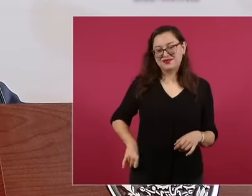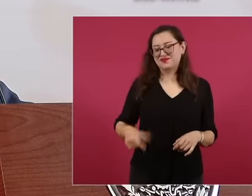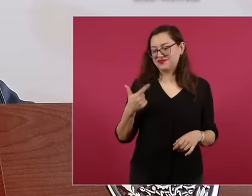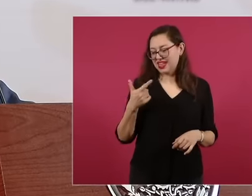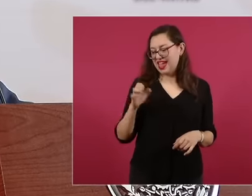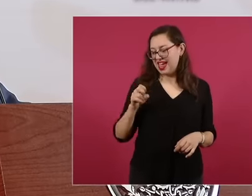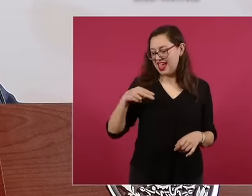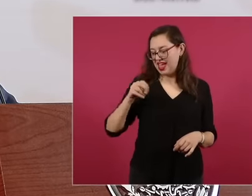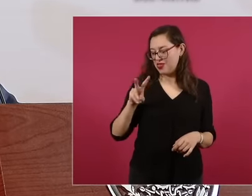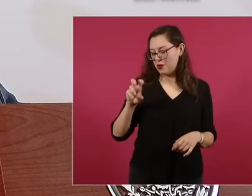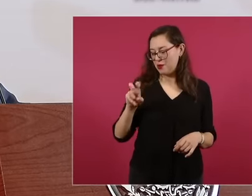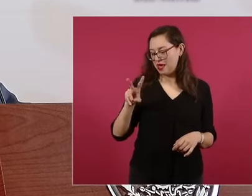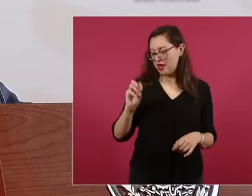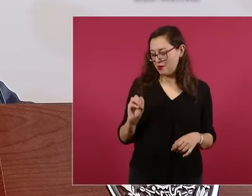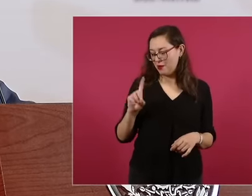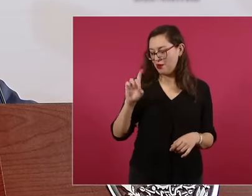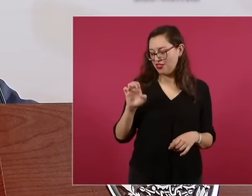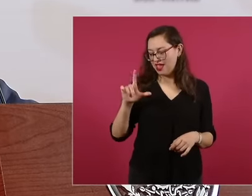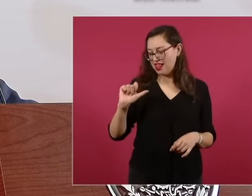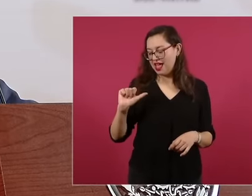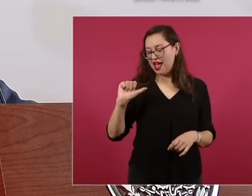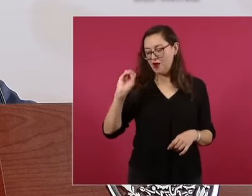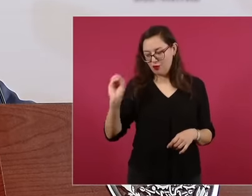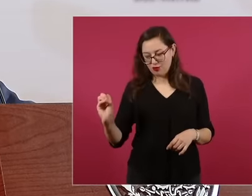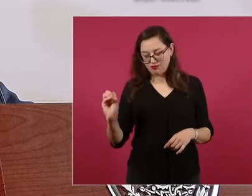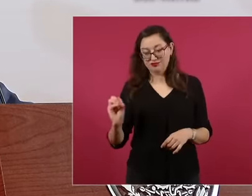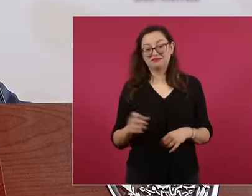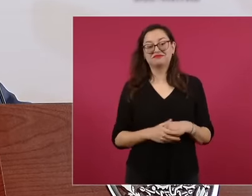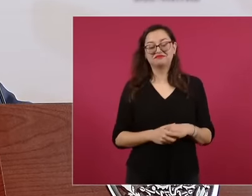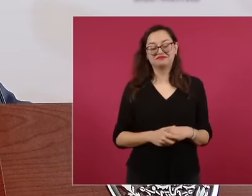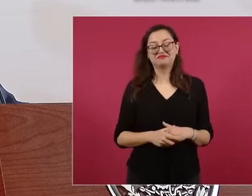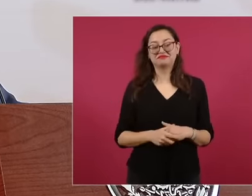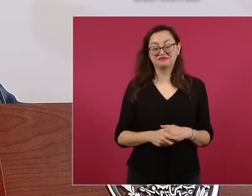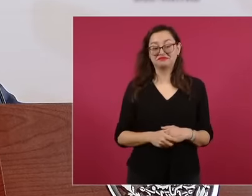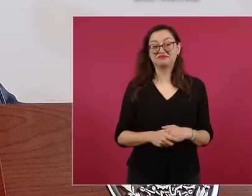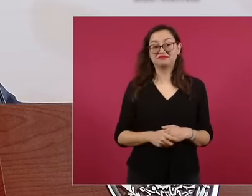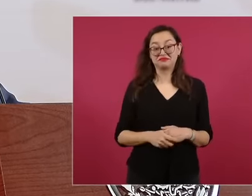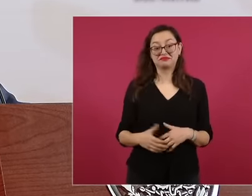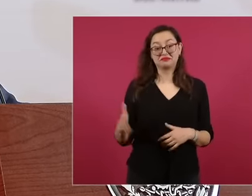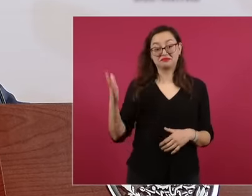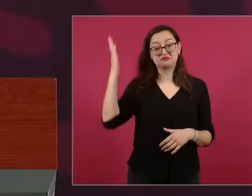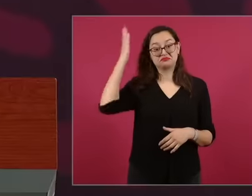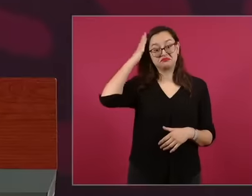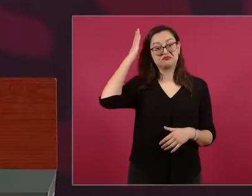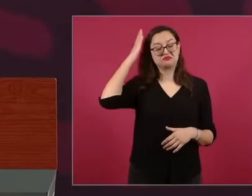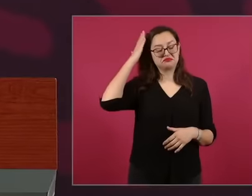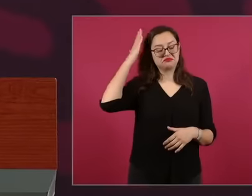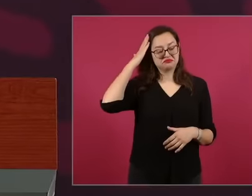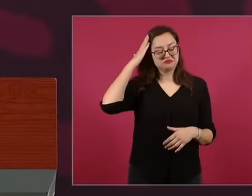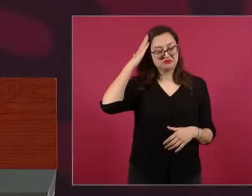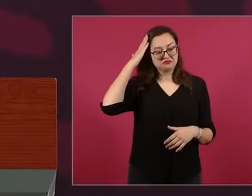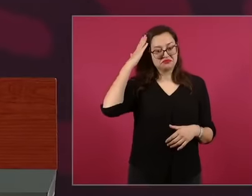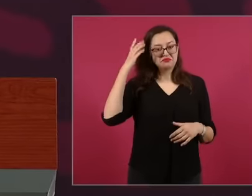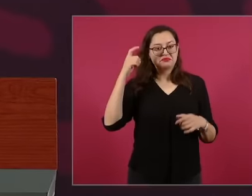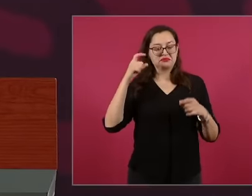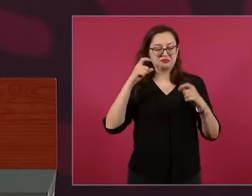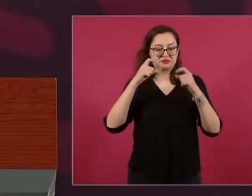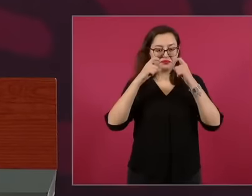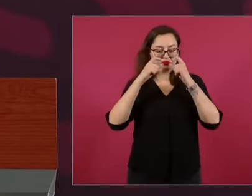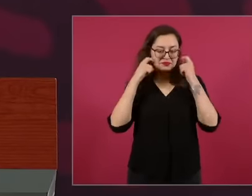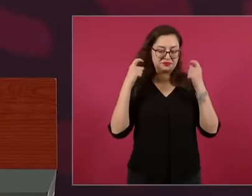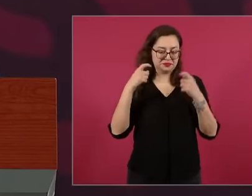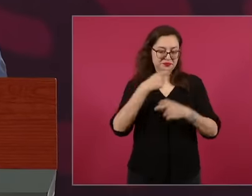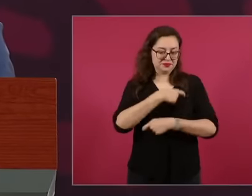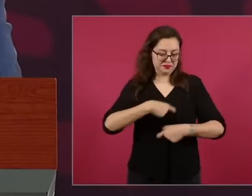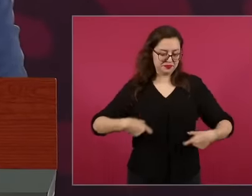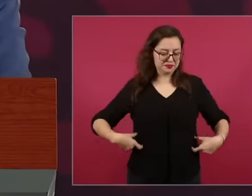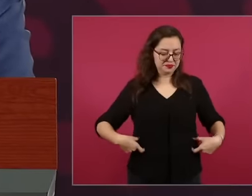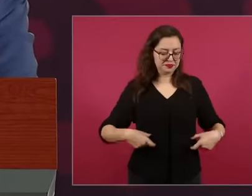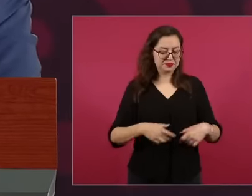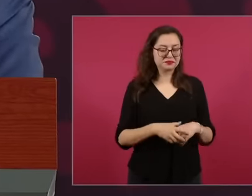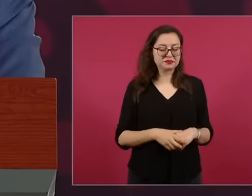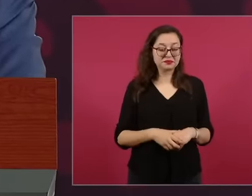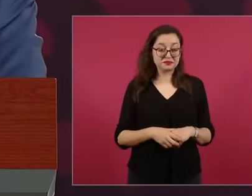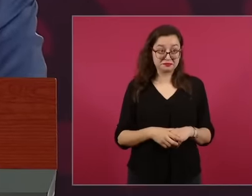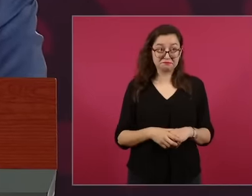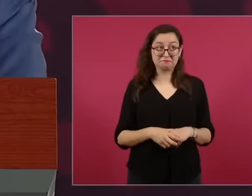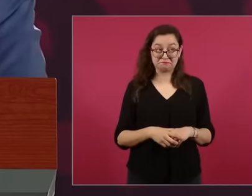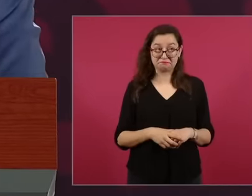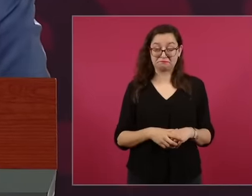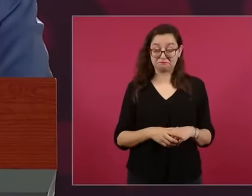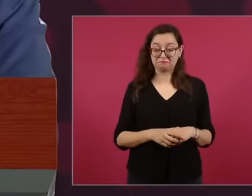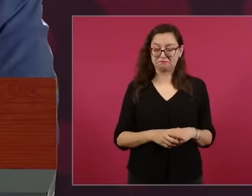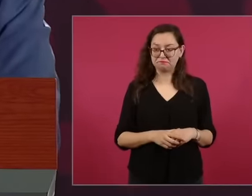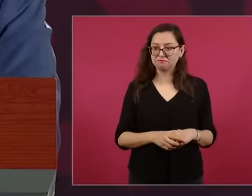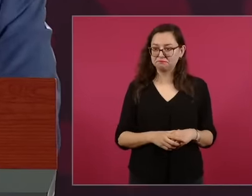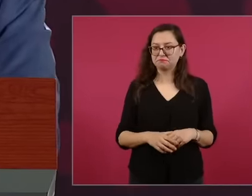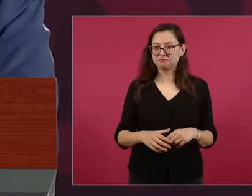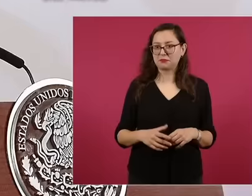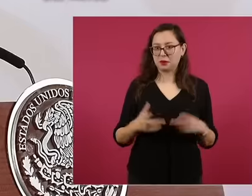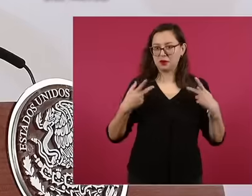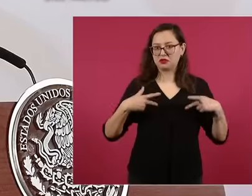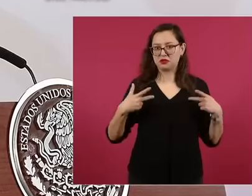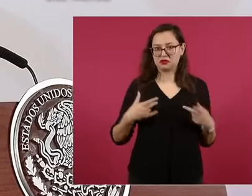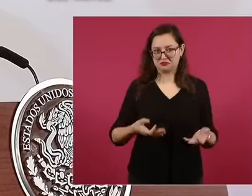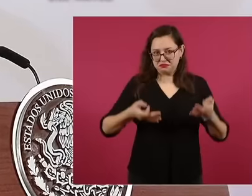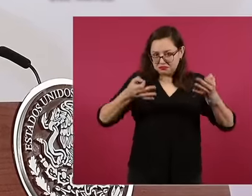very consistent Zapatista leader, very consistent, and he had a little ranch that